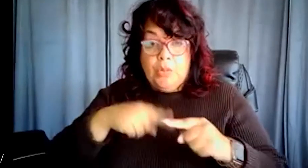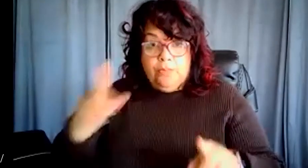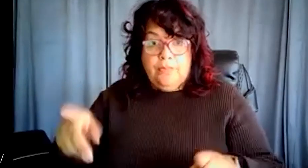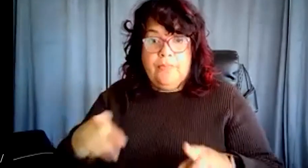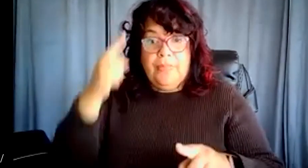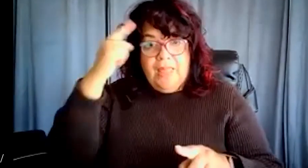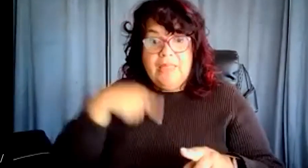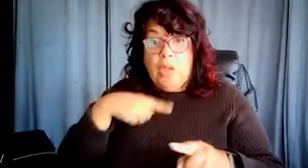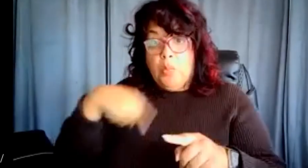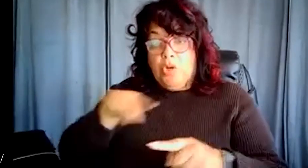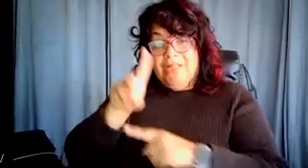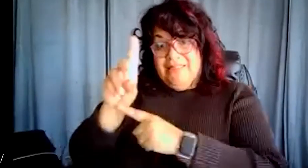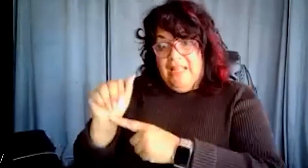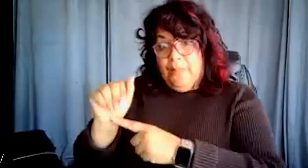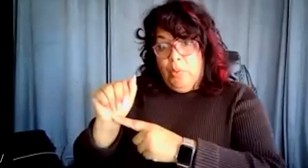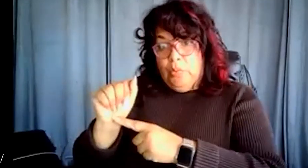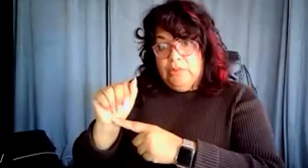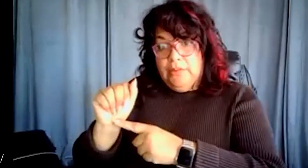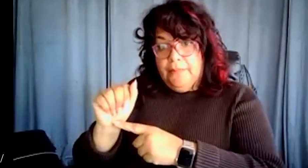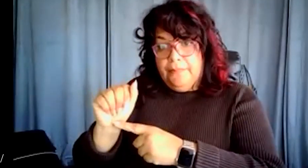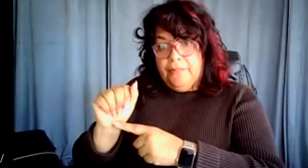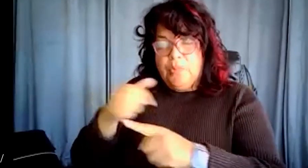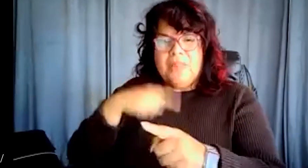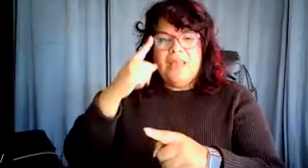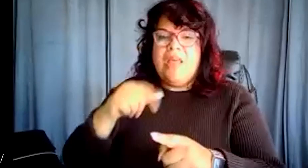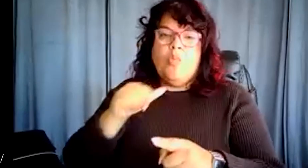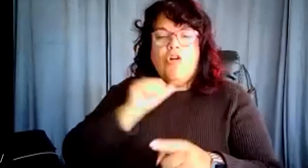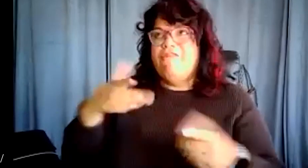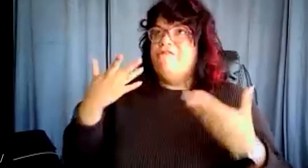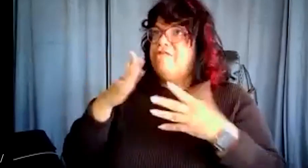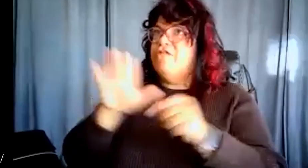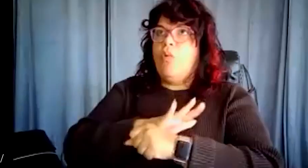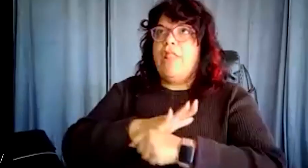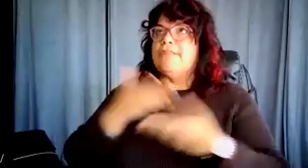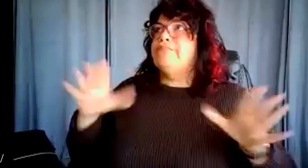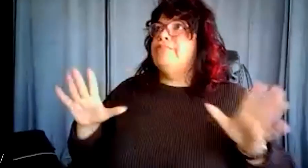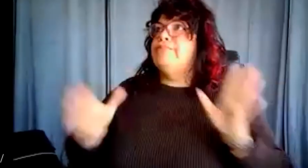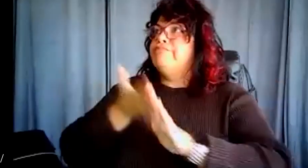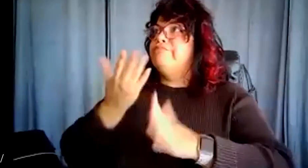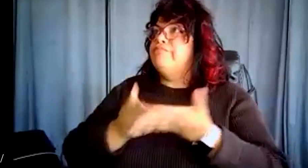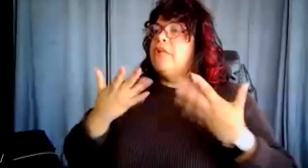mean that we are absolved from doing the work of being a strong ally to other disabled people.